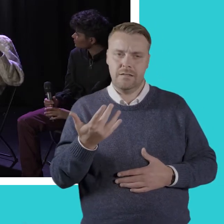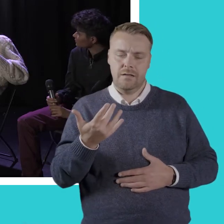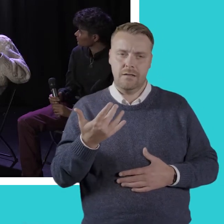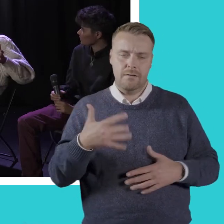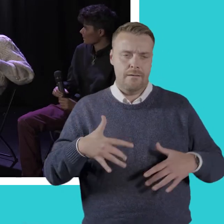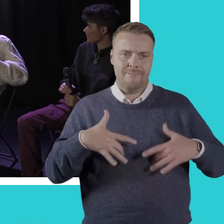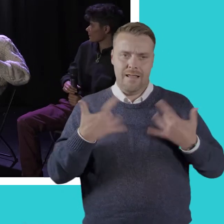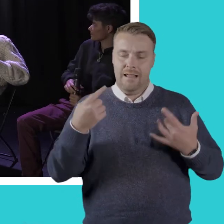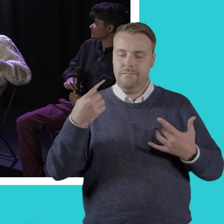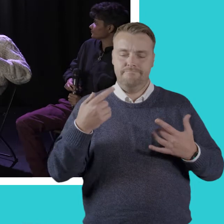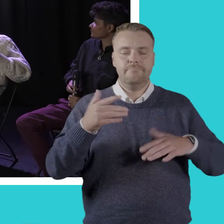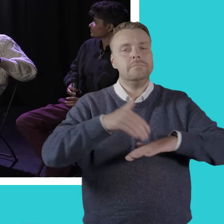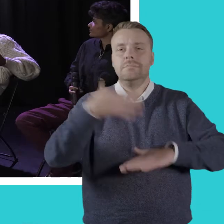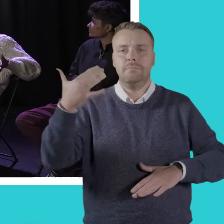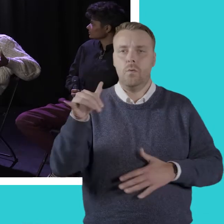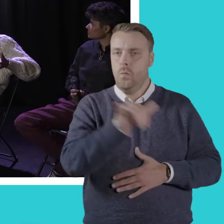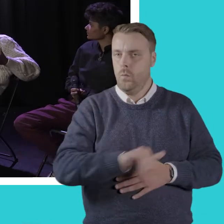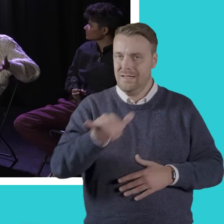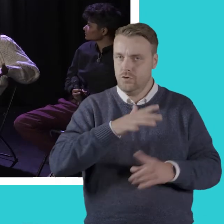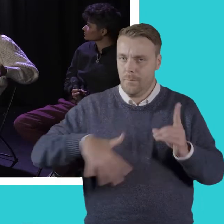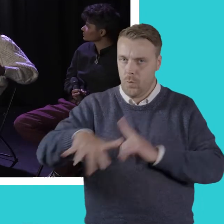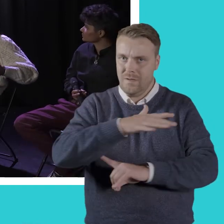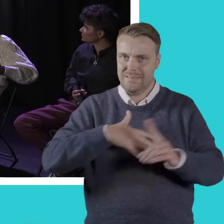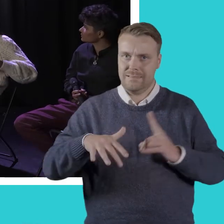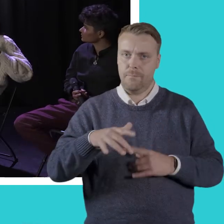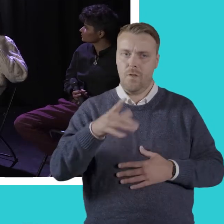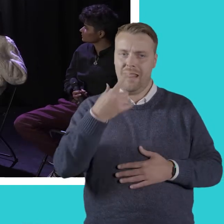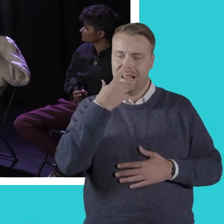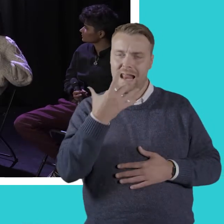regardless of what communities I think often there can be kind of infighting and hierarchy